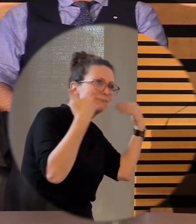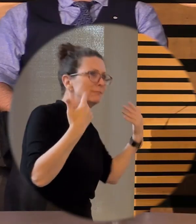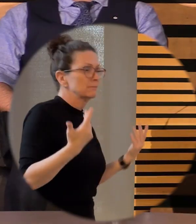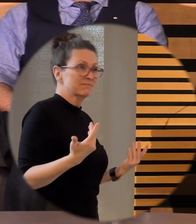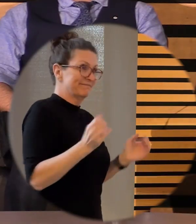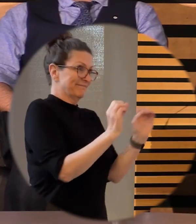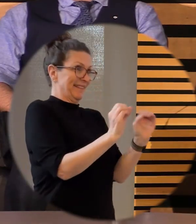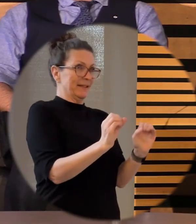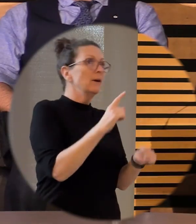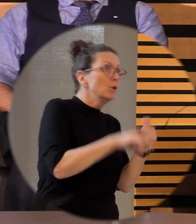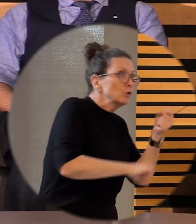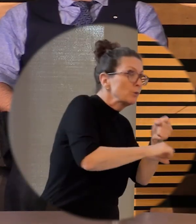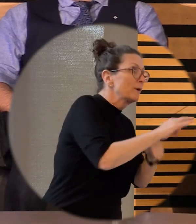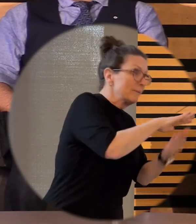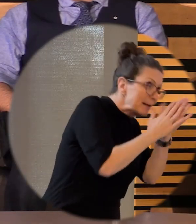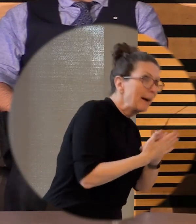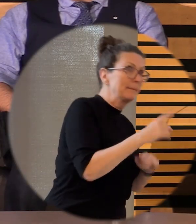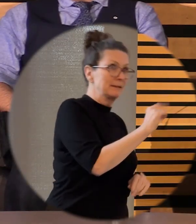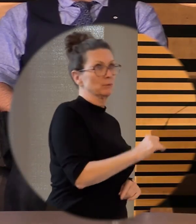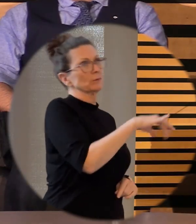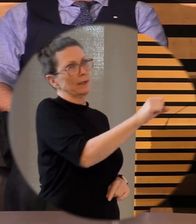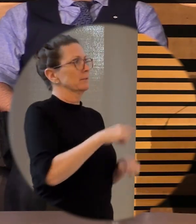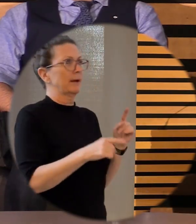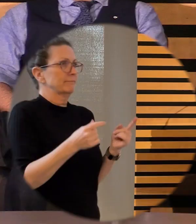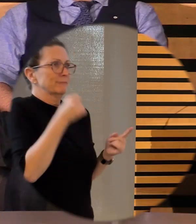their their their whole organization that way. And these are things that we have to change. You know,